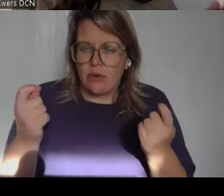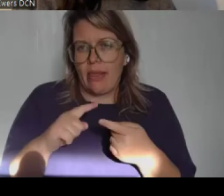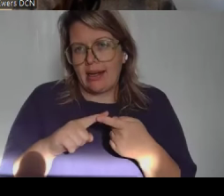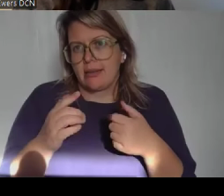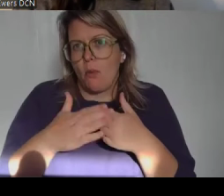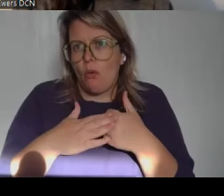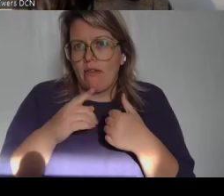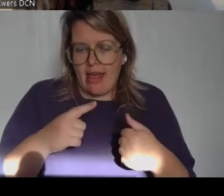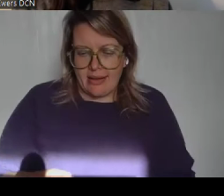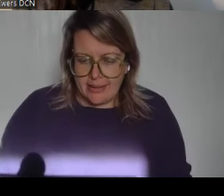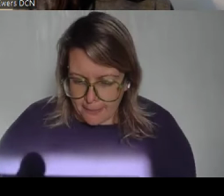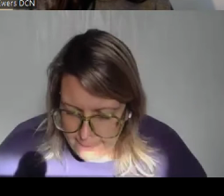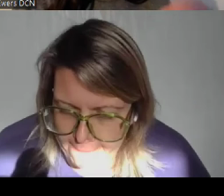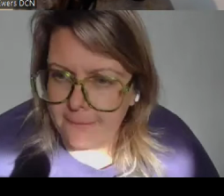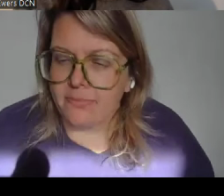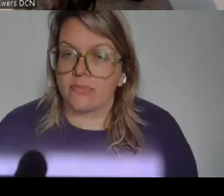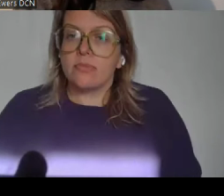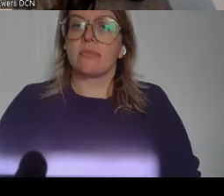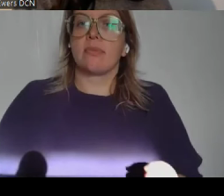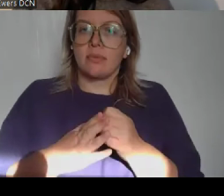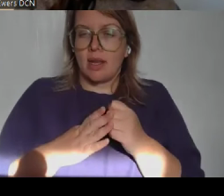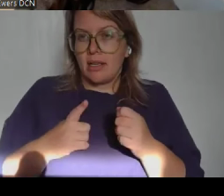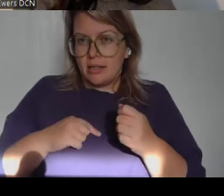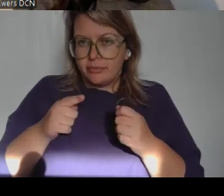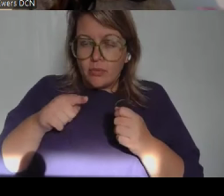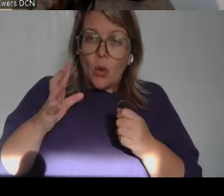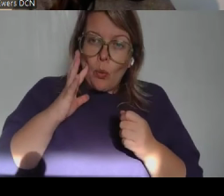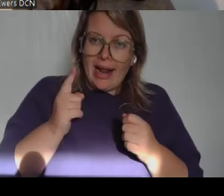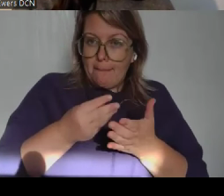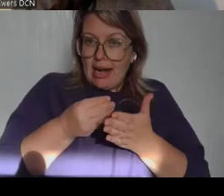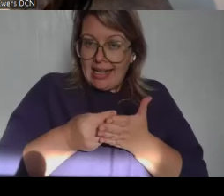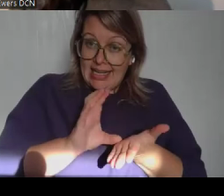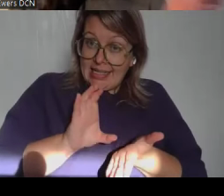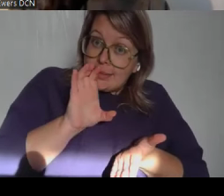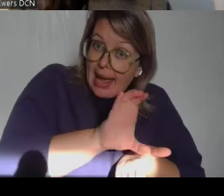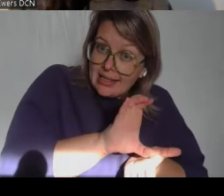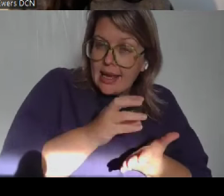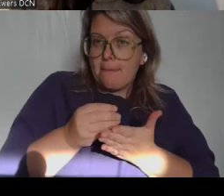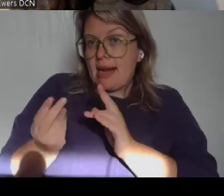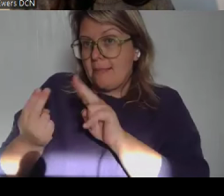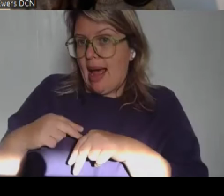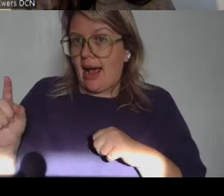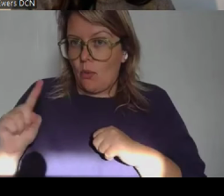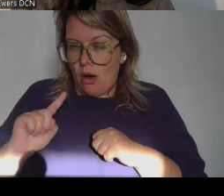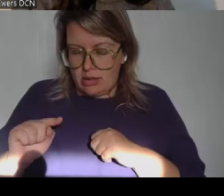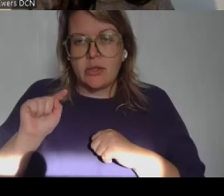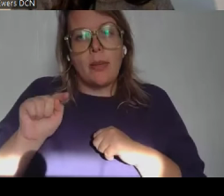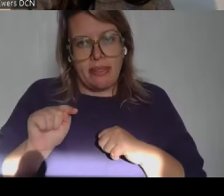The return on investment, we've talked about that. For every pound that you spend in your budget, how much revenue are you generating?